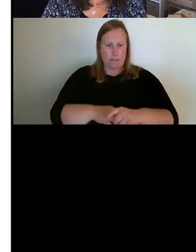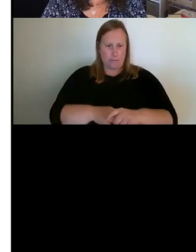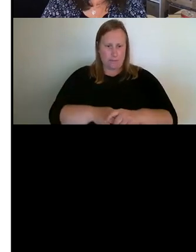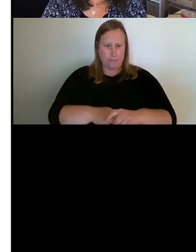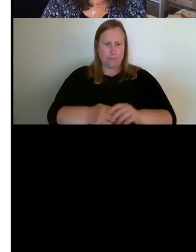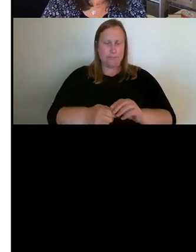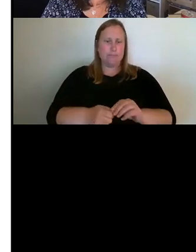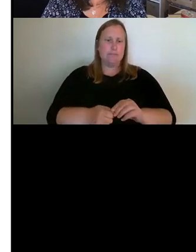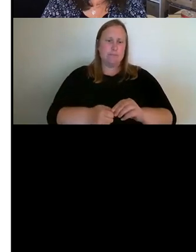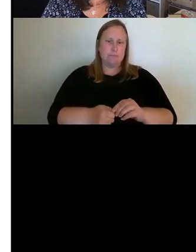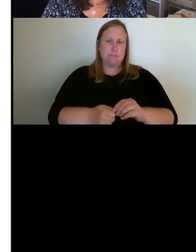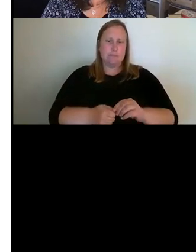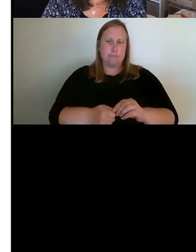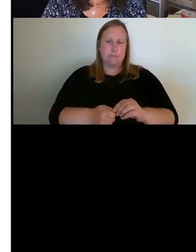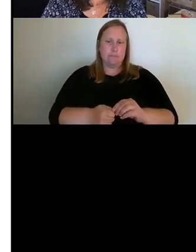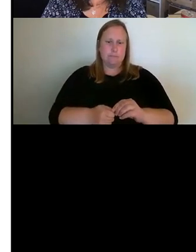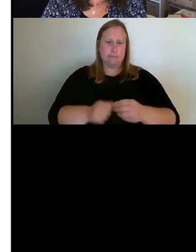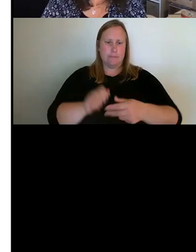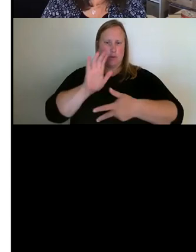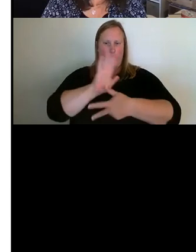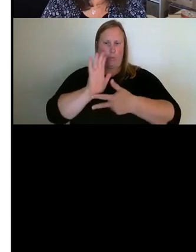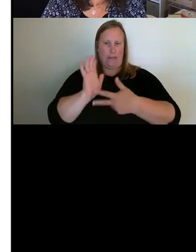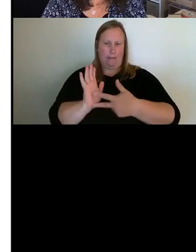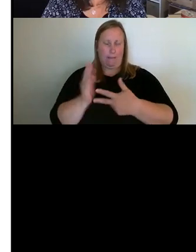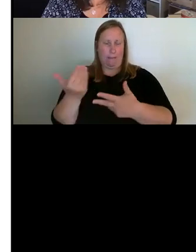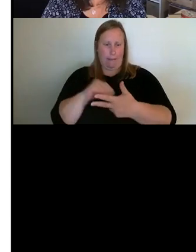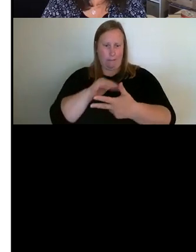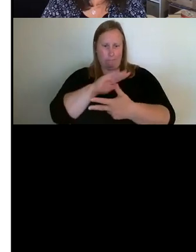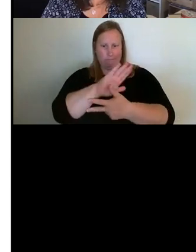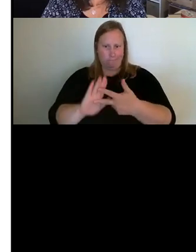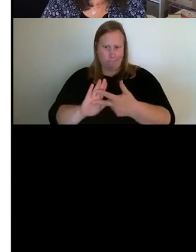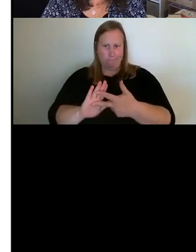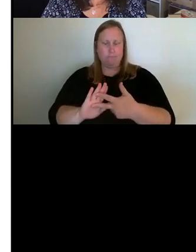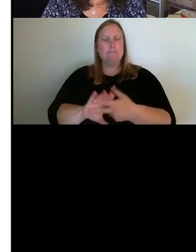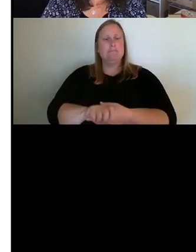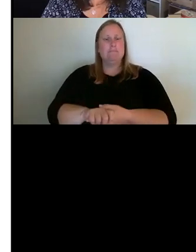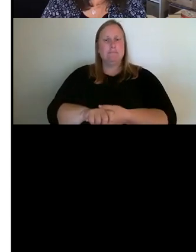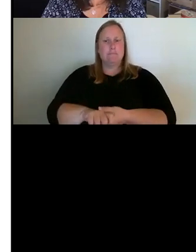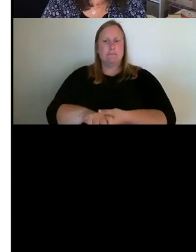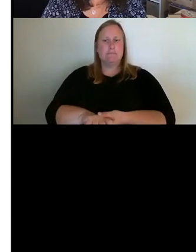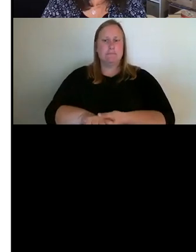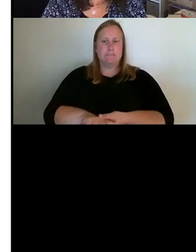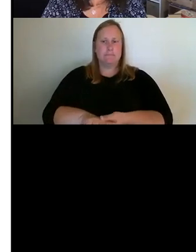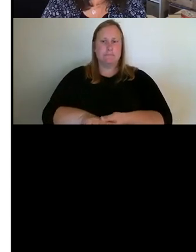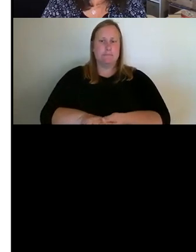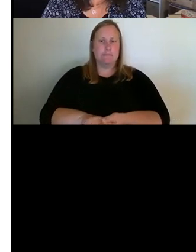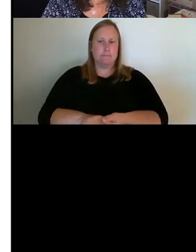So, we have divided this into three areas again. We are going to talk about it from the terms of